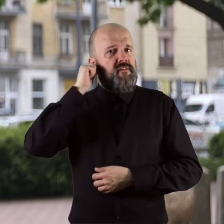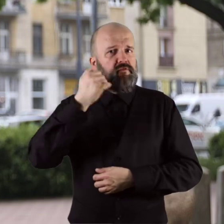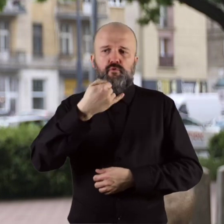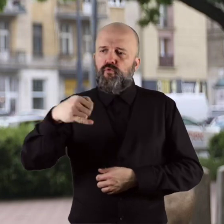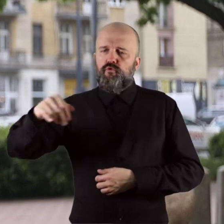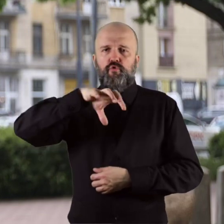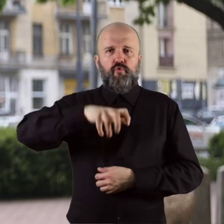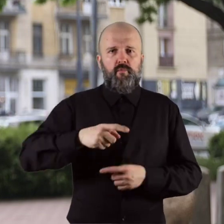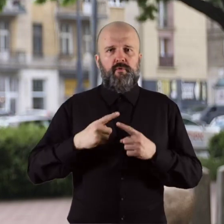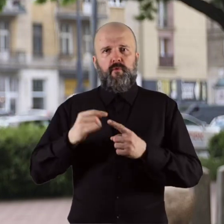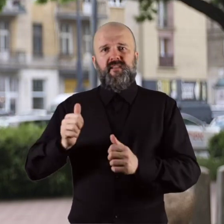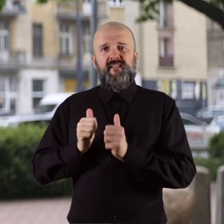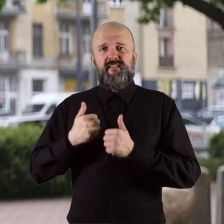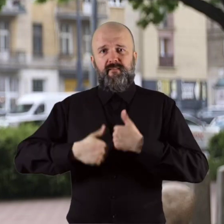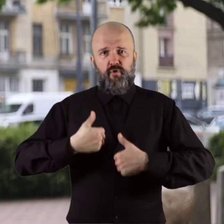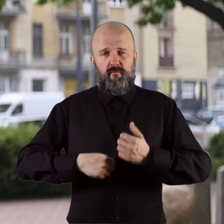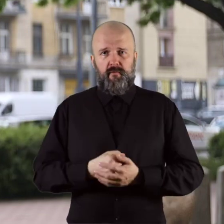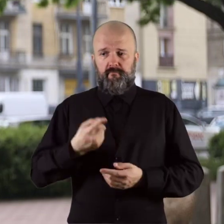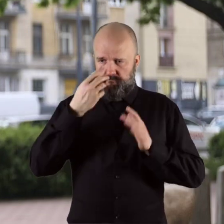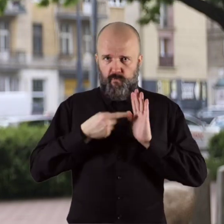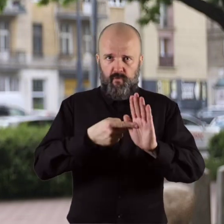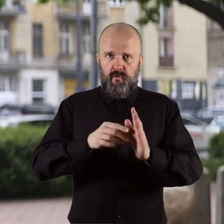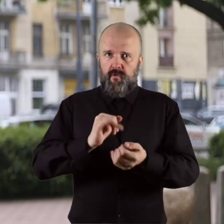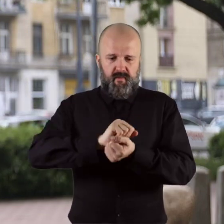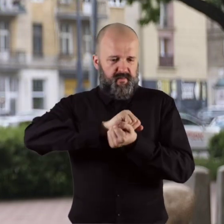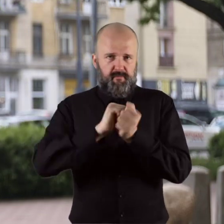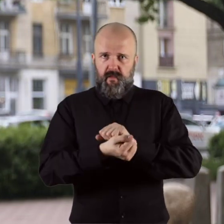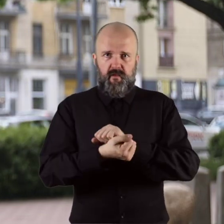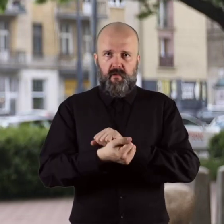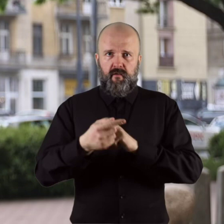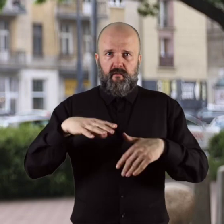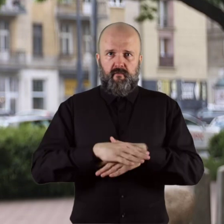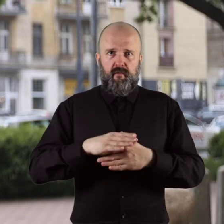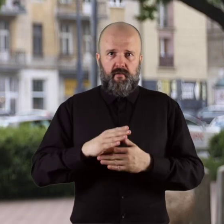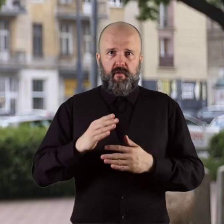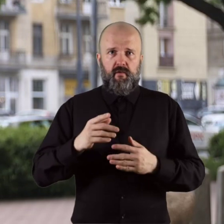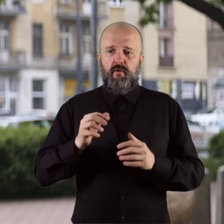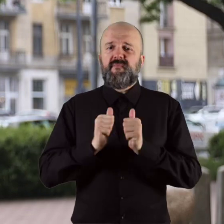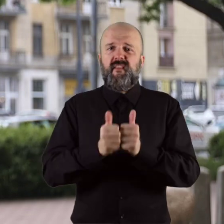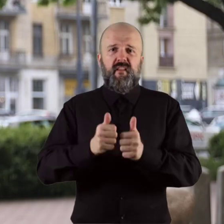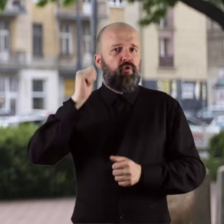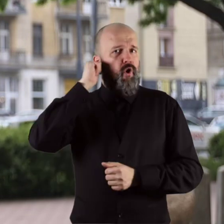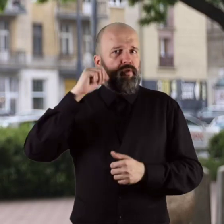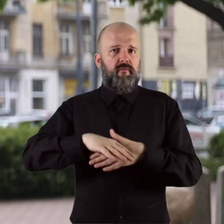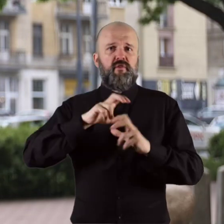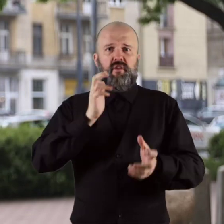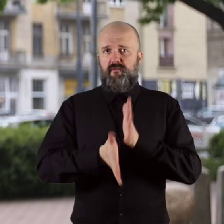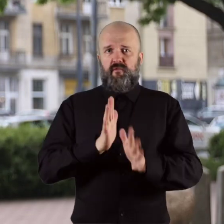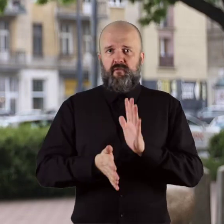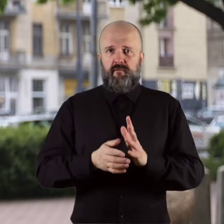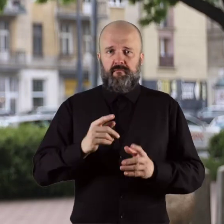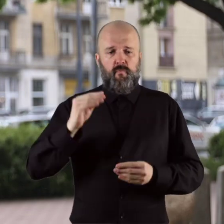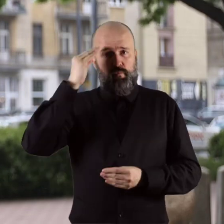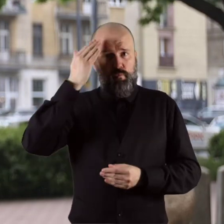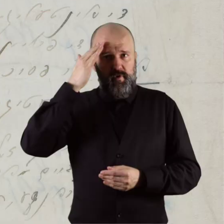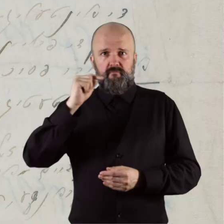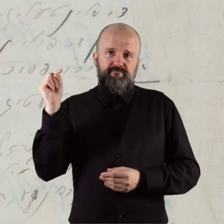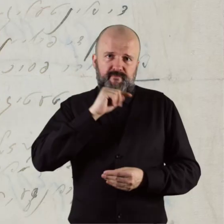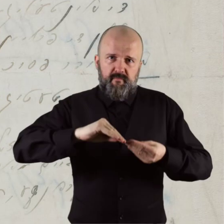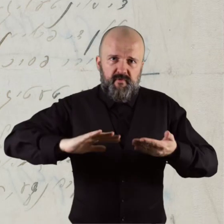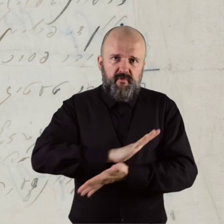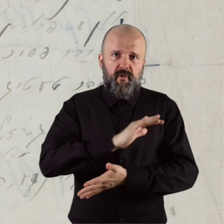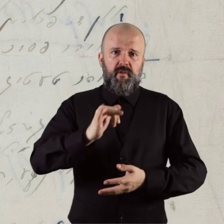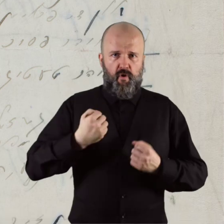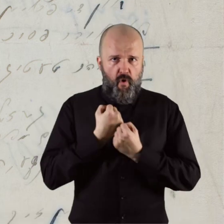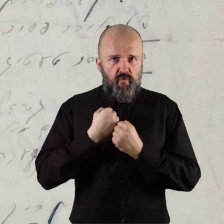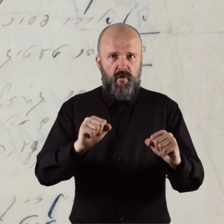Above all, they show the change in the social role of women during the war, their adaptability, courage and dedication.